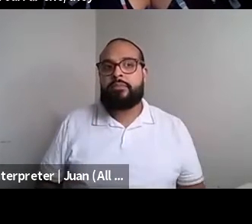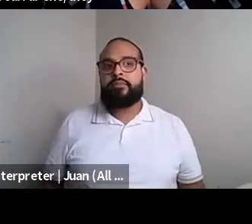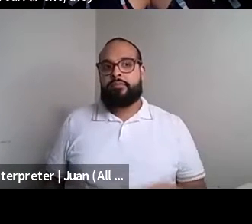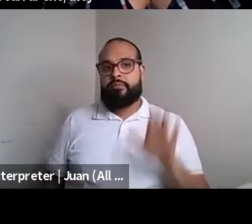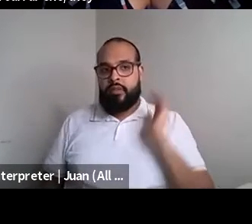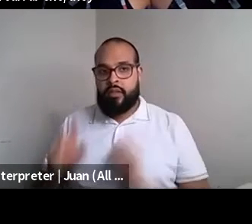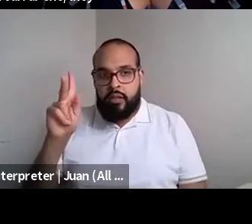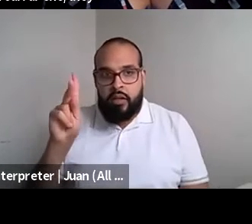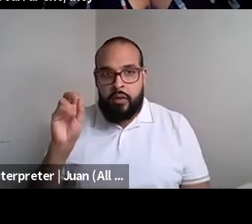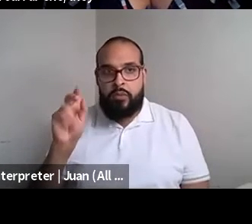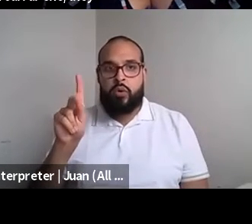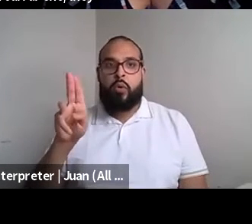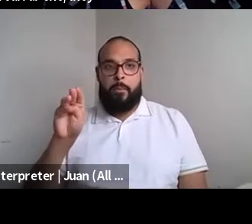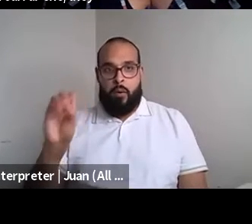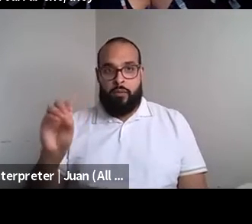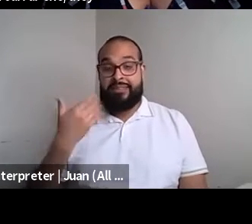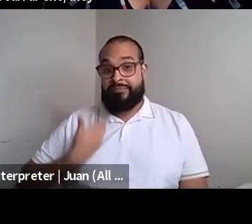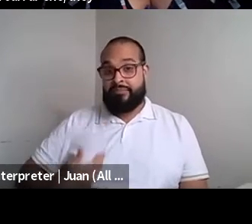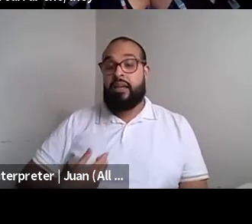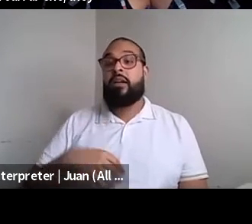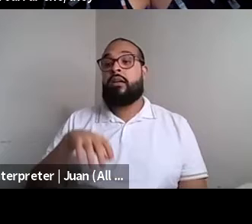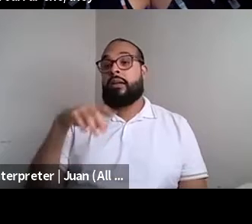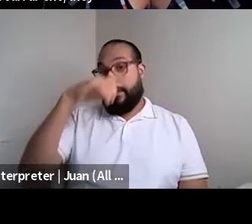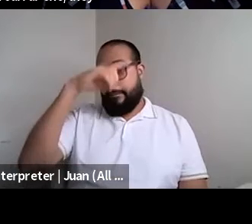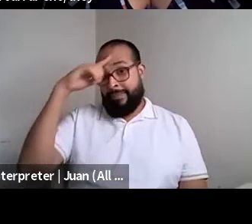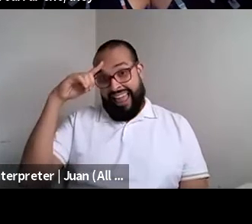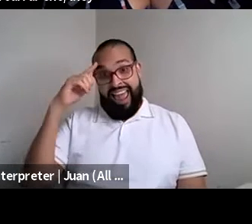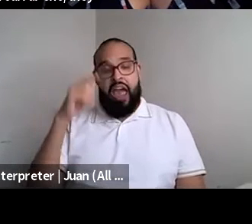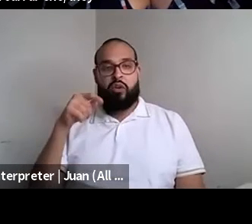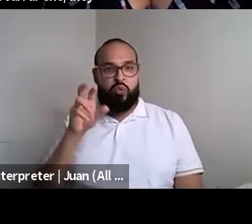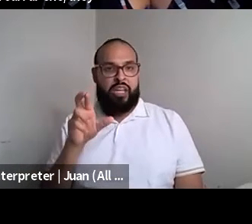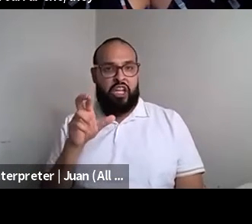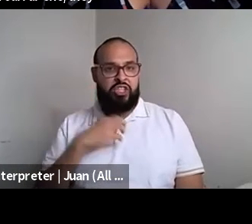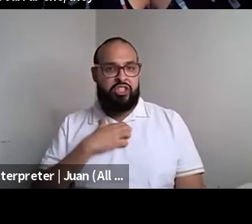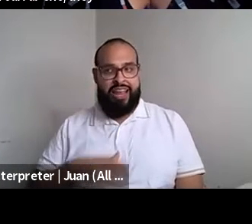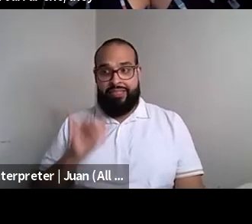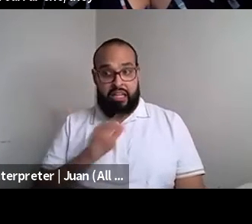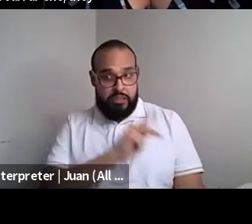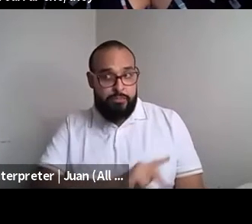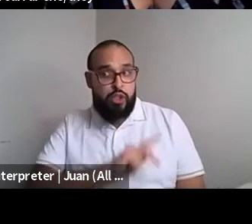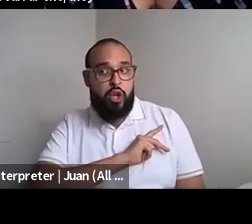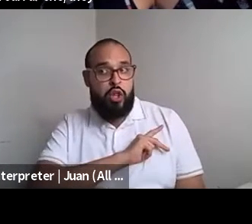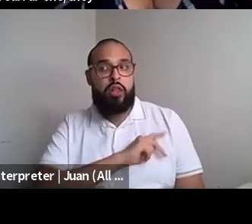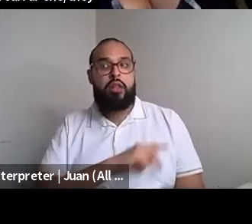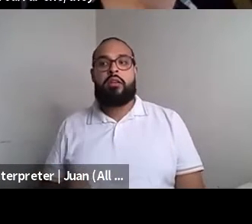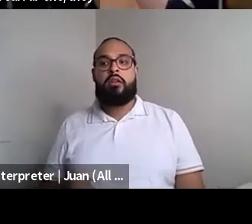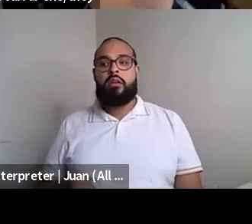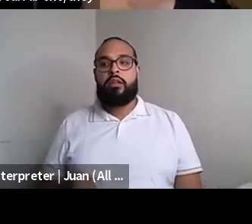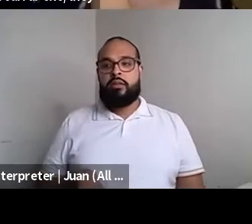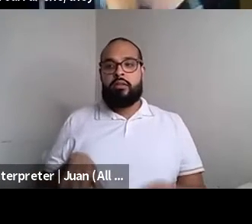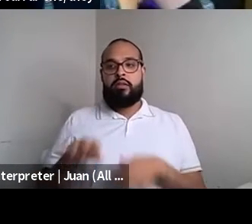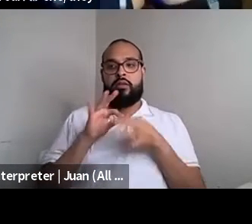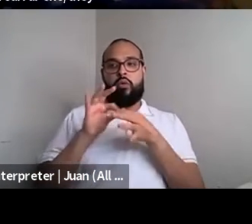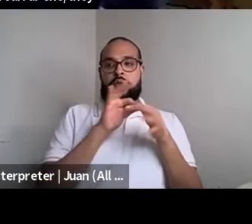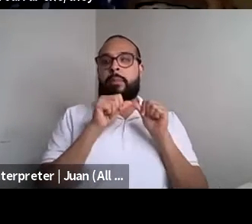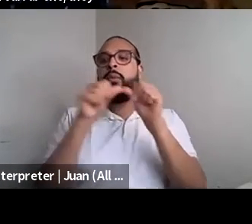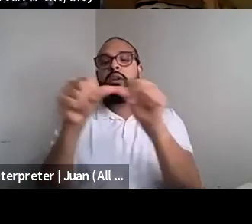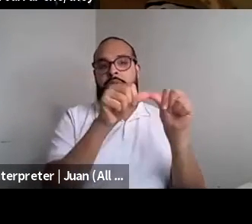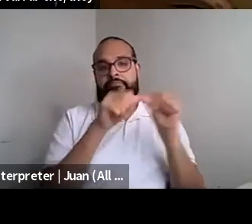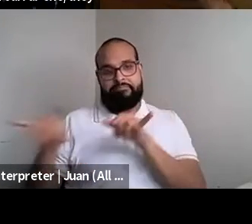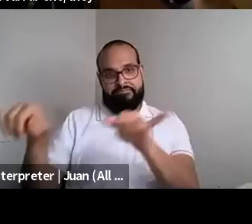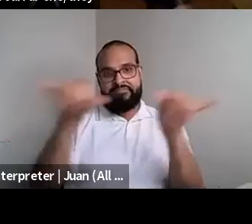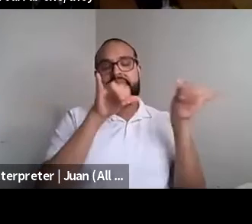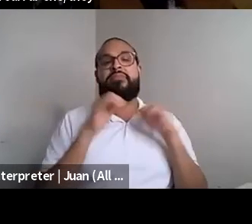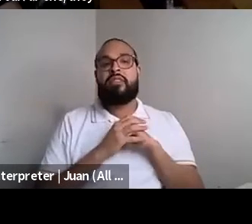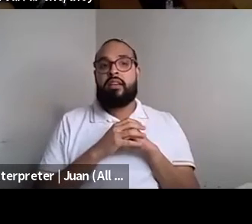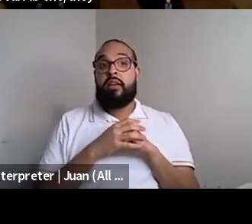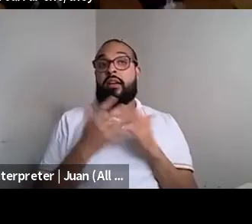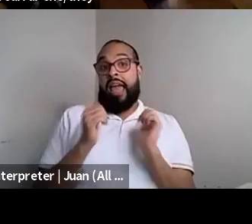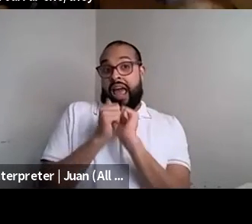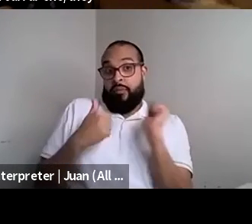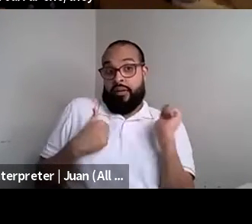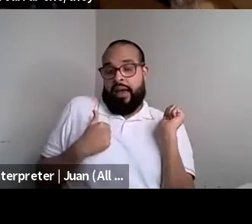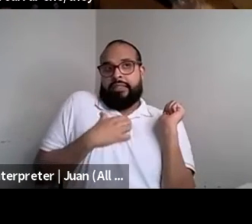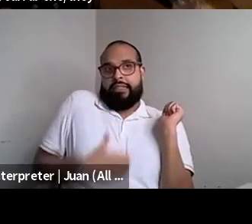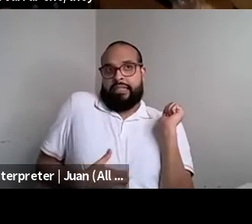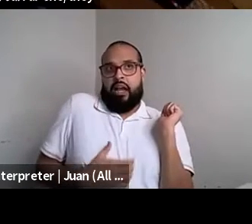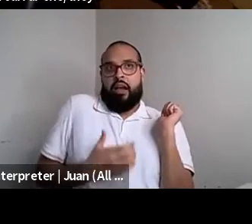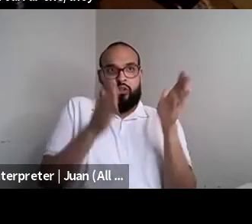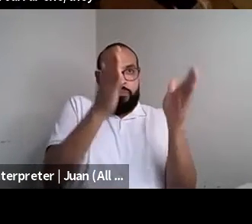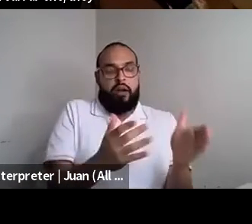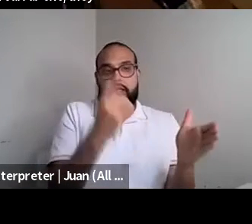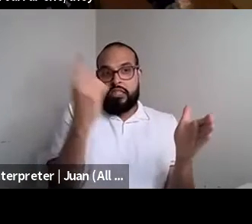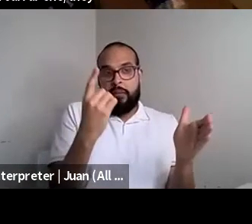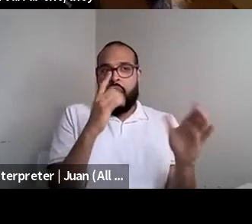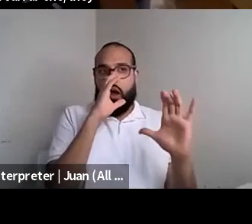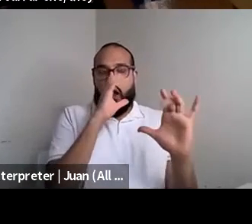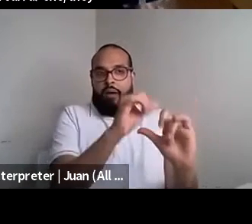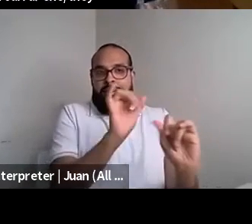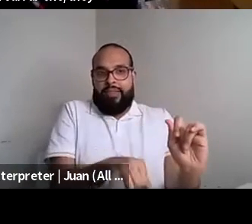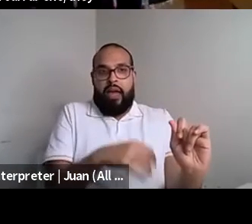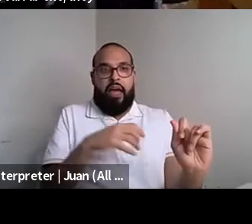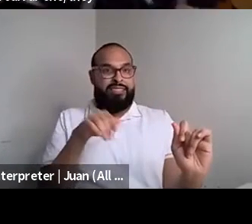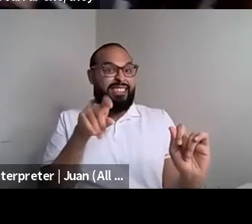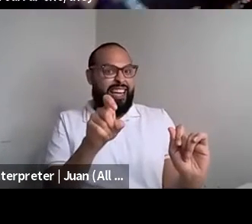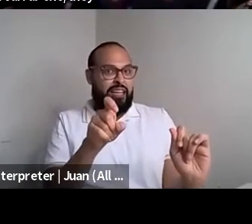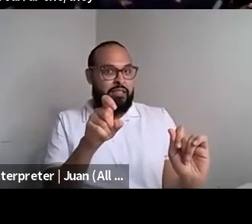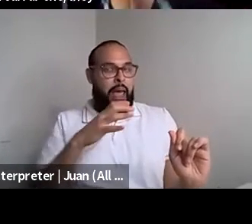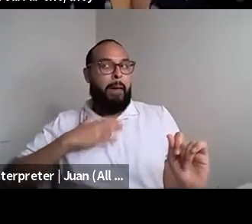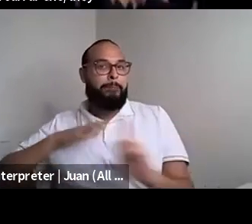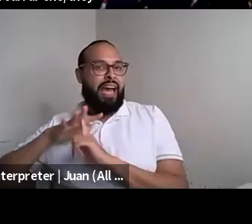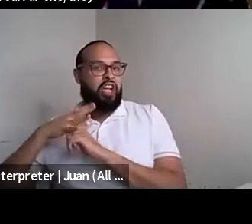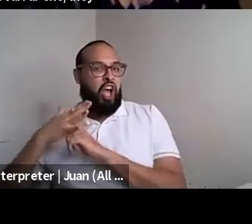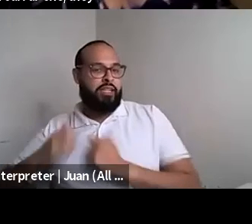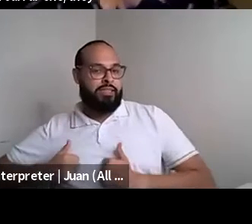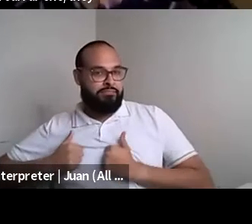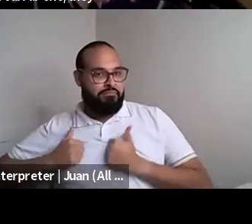Kokumo: I'll say, for me, Black where desire is pertinent like being able to verbalize that I desire someone something sexually and my own context literarily is powerful because like I love black nonsense woman.